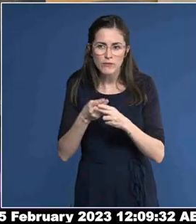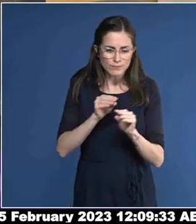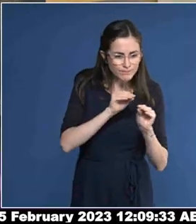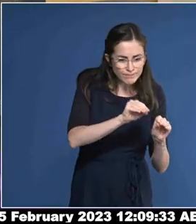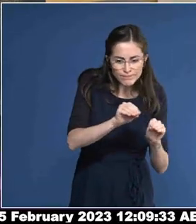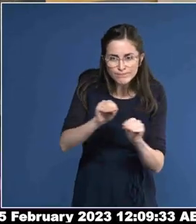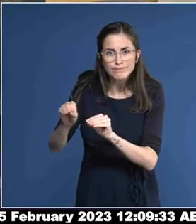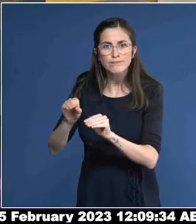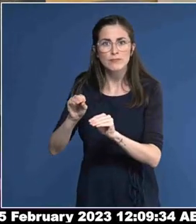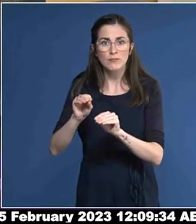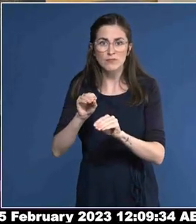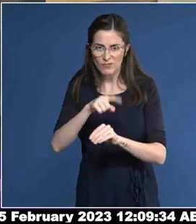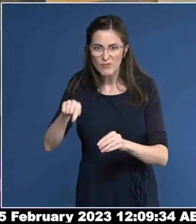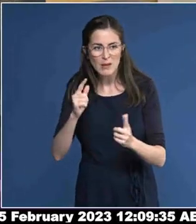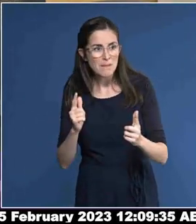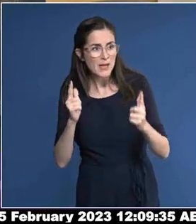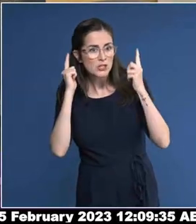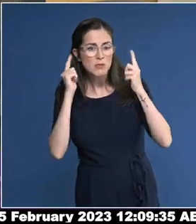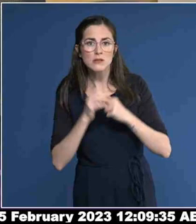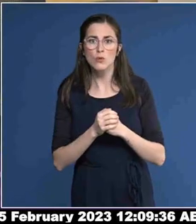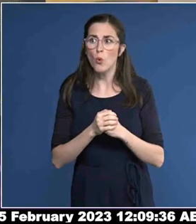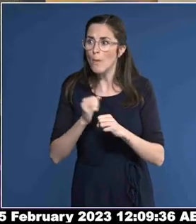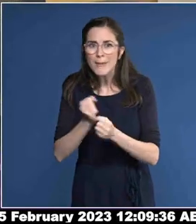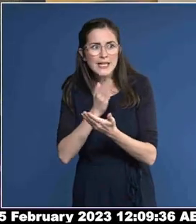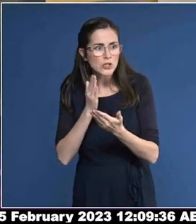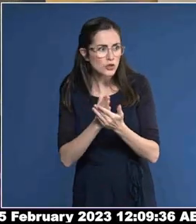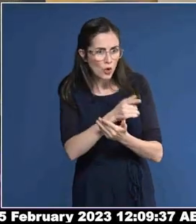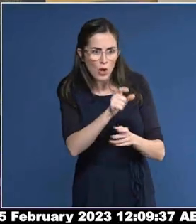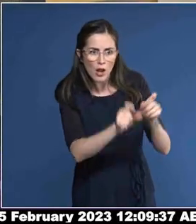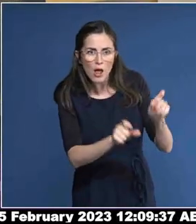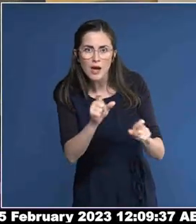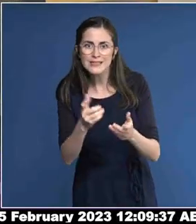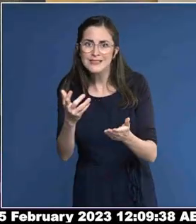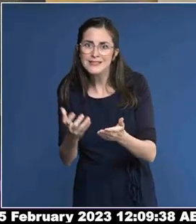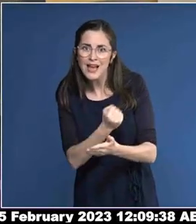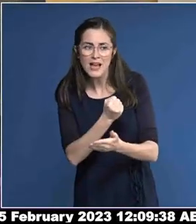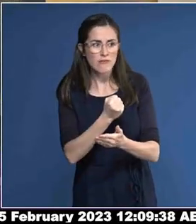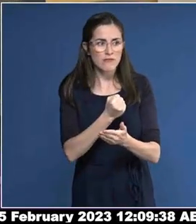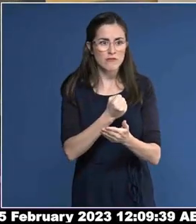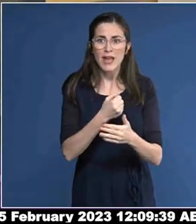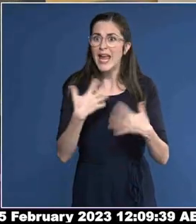provided to clients and on preventing and responding to violence against and abuse,